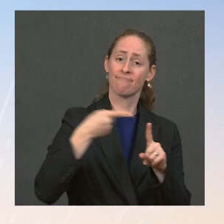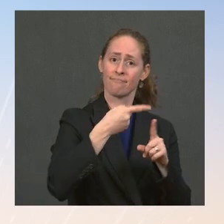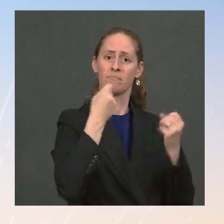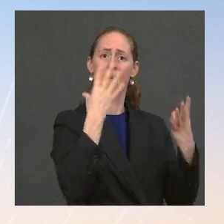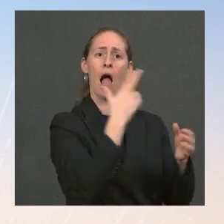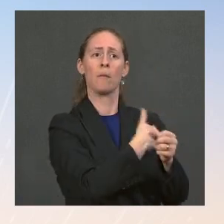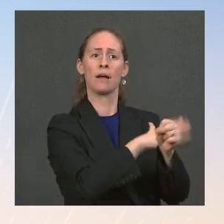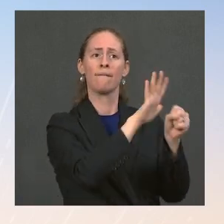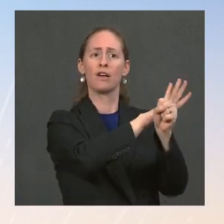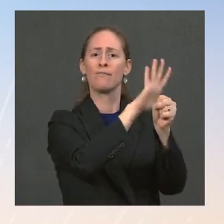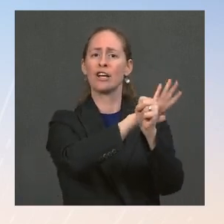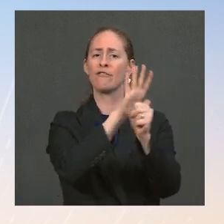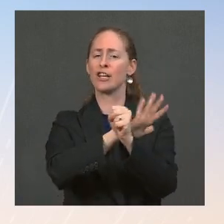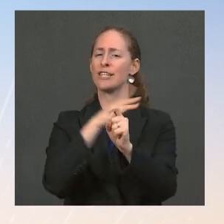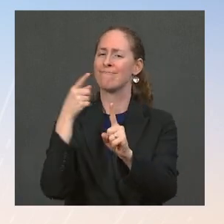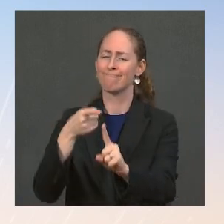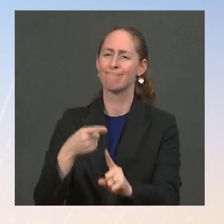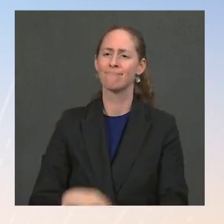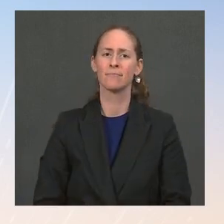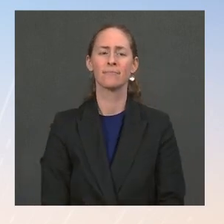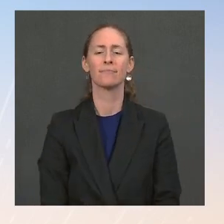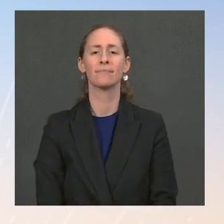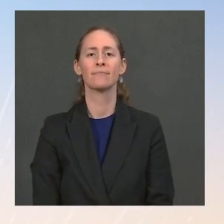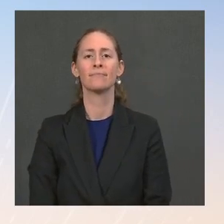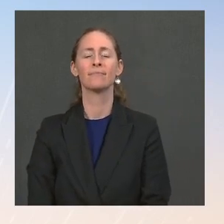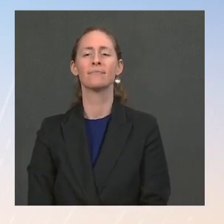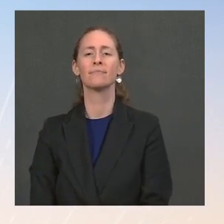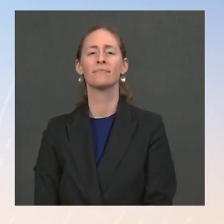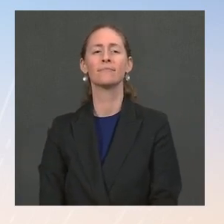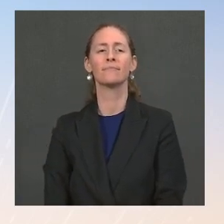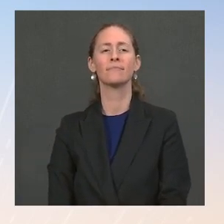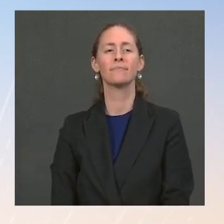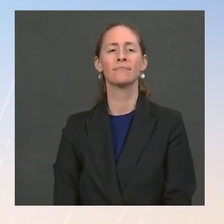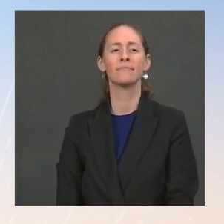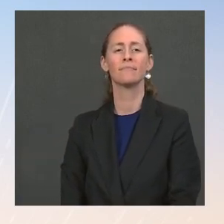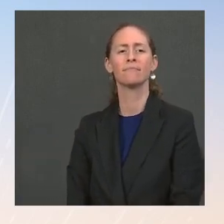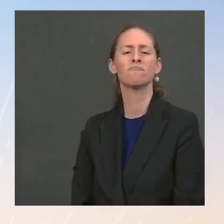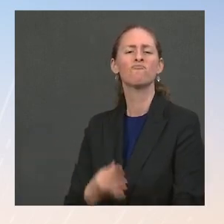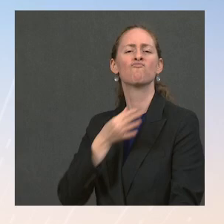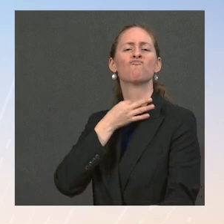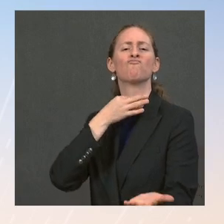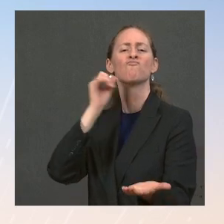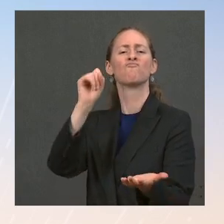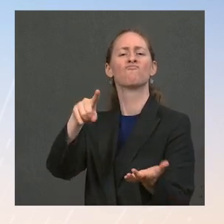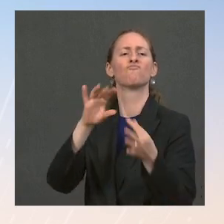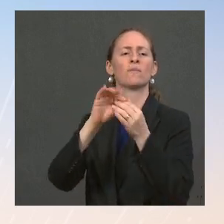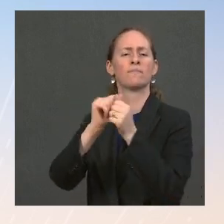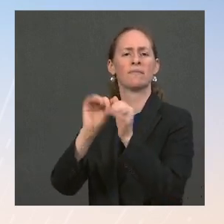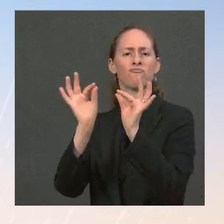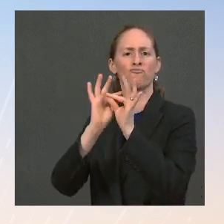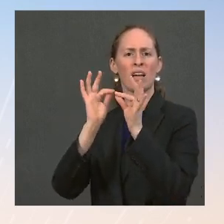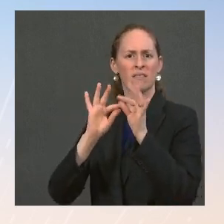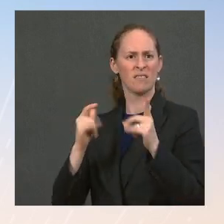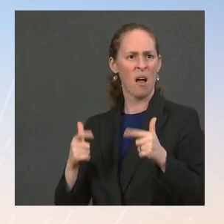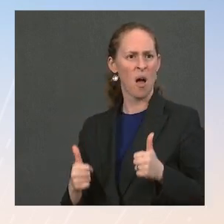The Press: Jen, what does the President say to -- inflation is a big issue right now for Americans from coast to coast -- >> Ms. Psaki: Yeah. The Press: -- as we head into the holidays. What does the President say to Americans